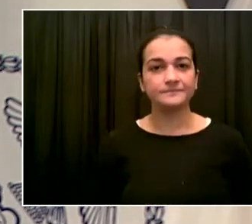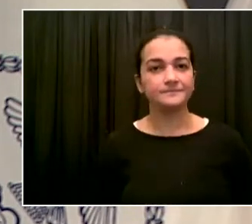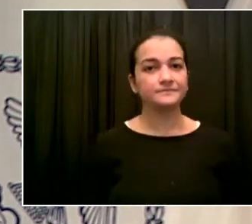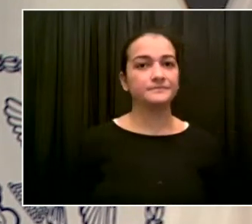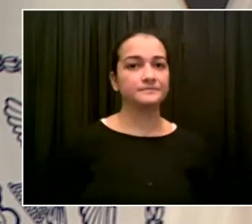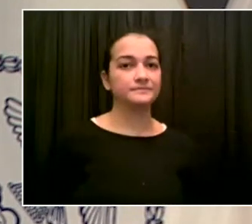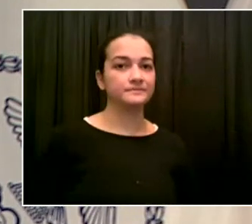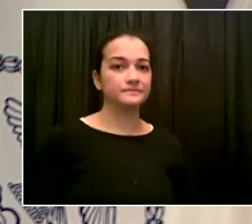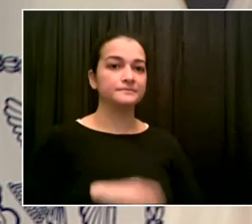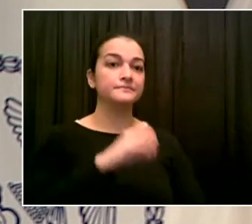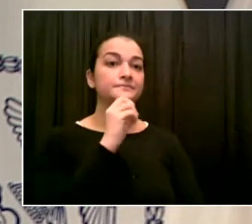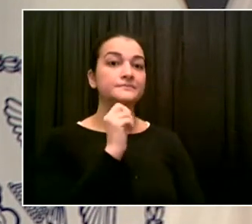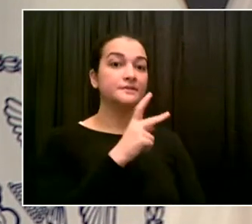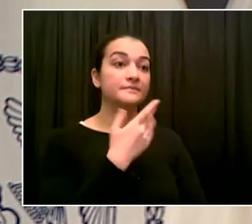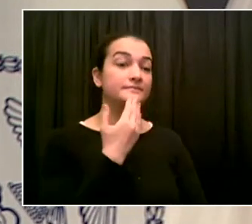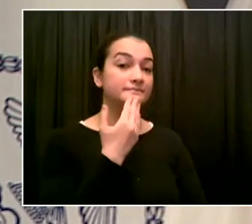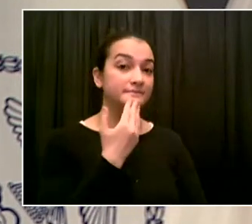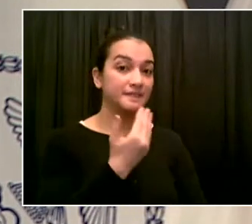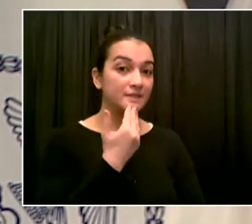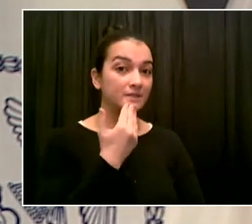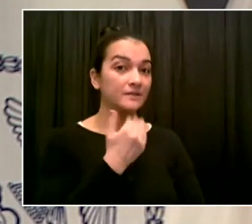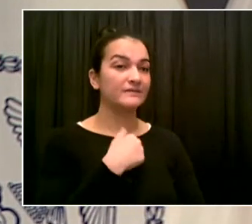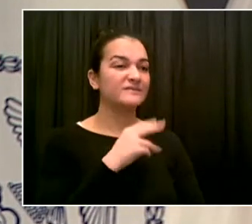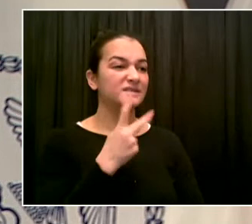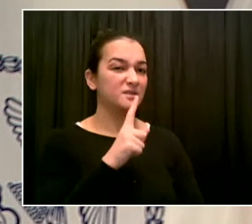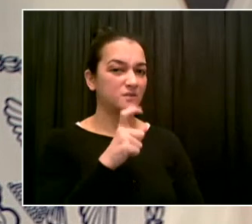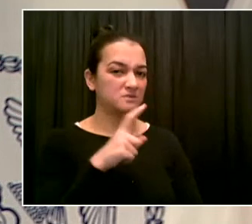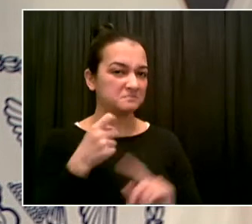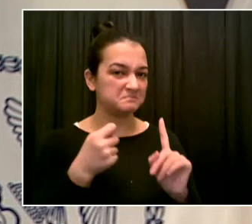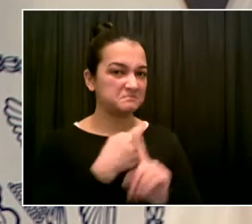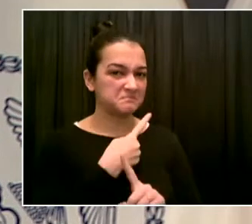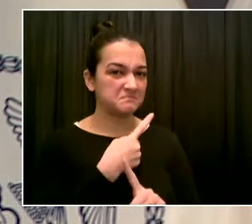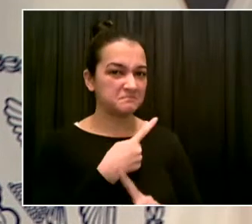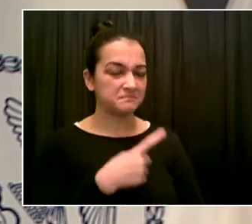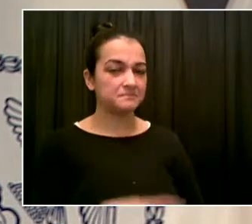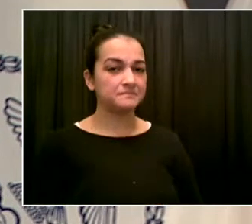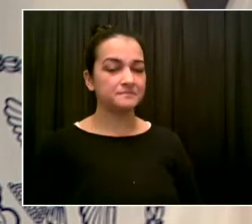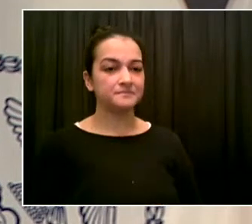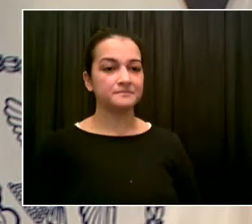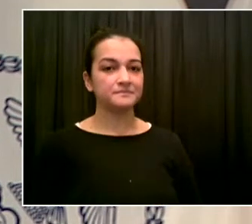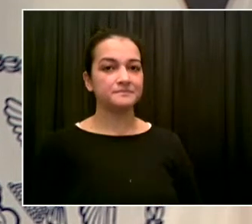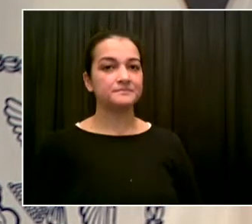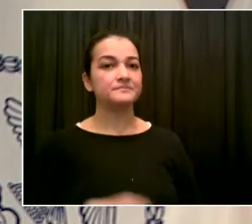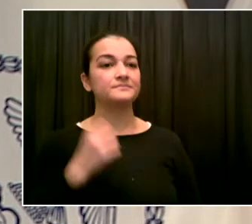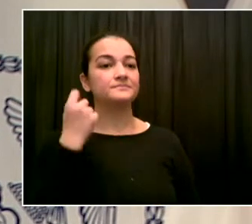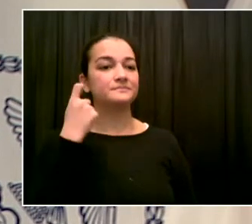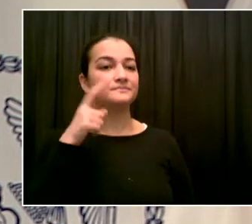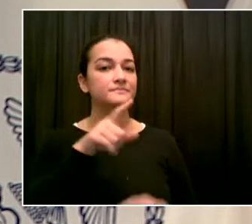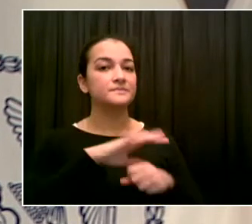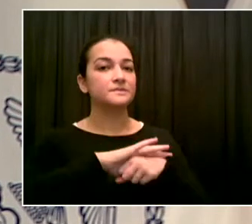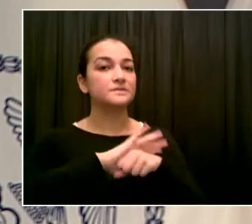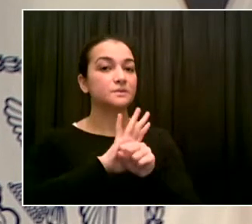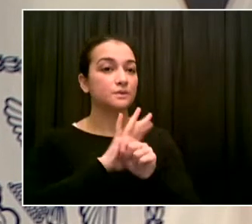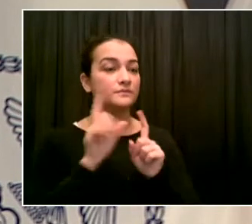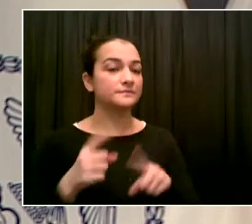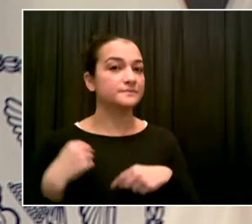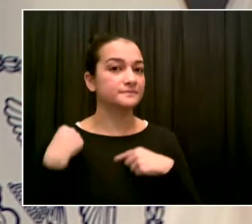WEEKS.